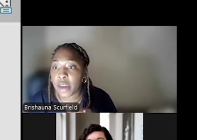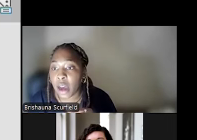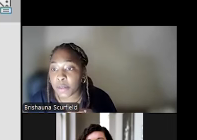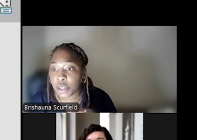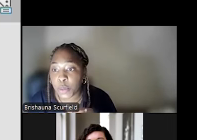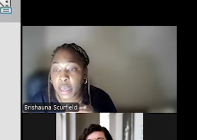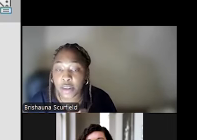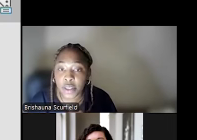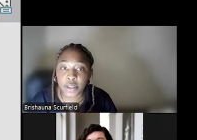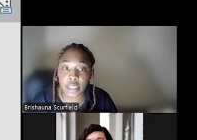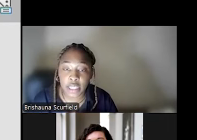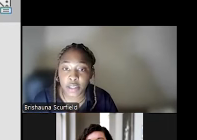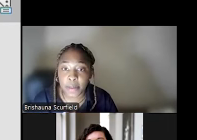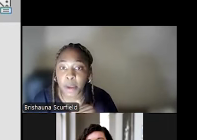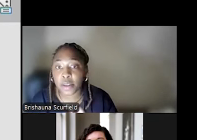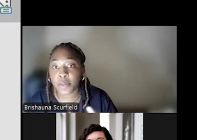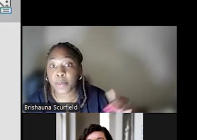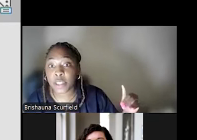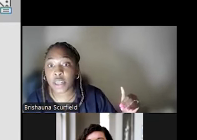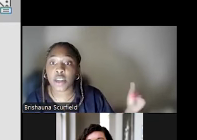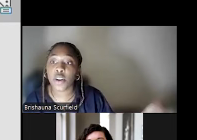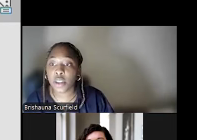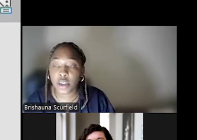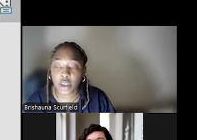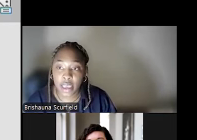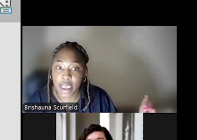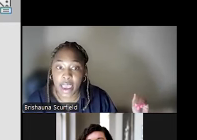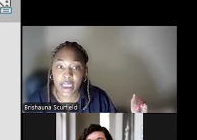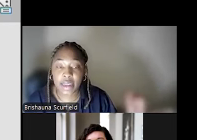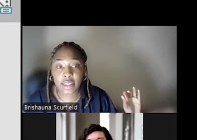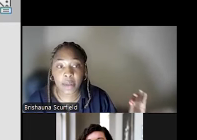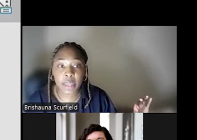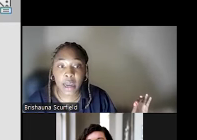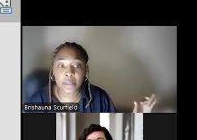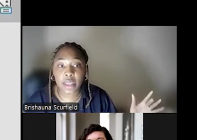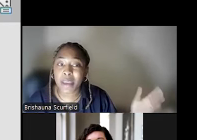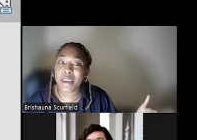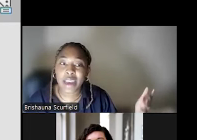that option to enter those details that Meredith was mentioning earlier. And sometimes it may be